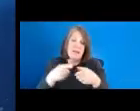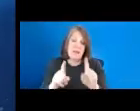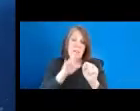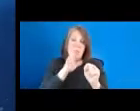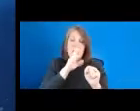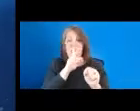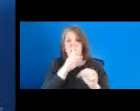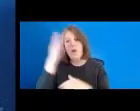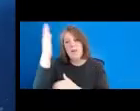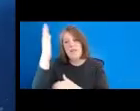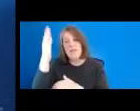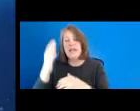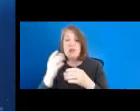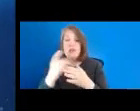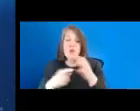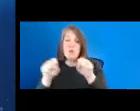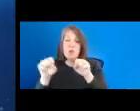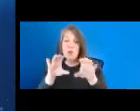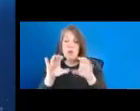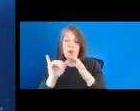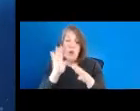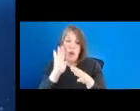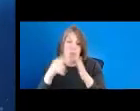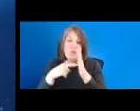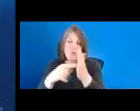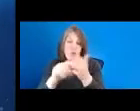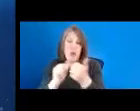So what you can do, and 16:29:51 I will show you how, you can transfer